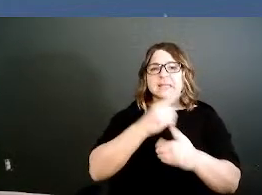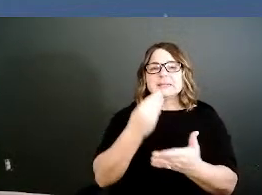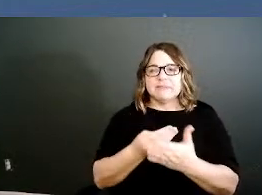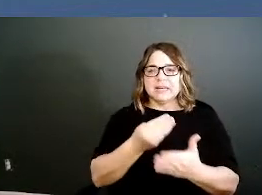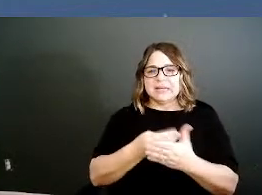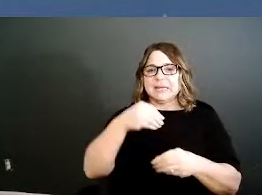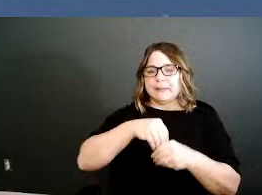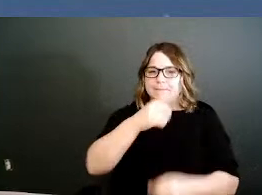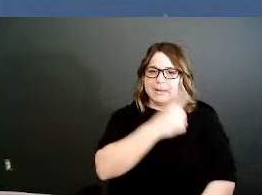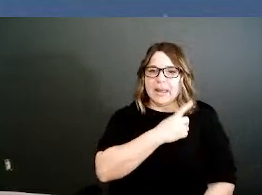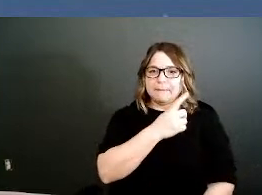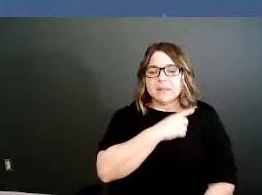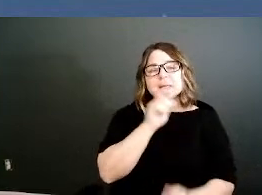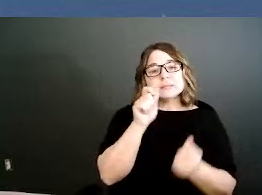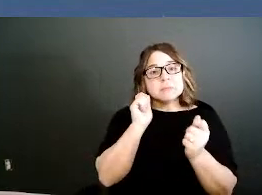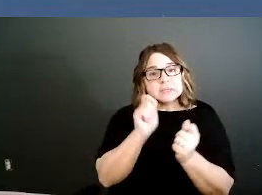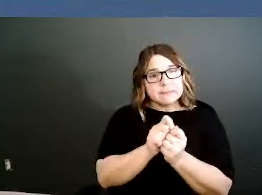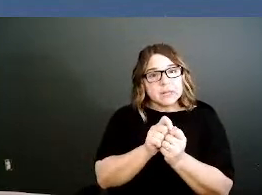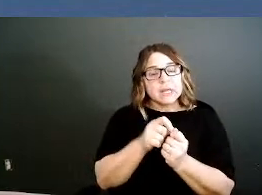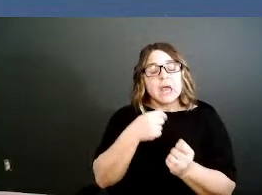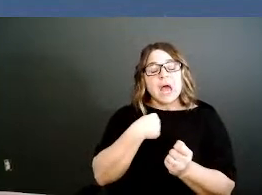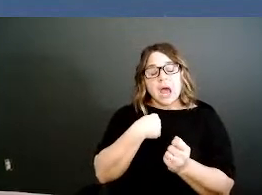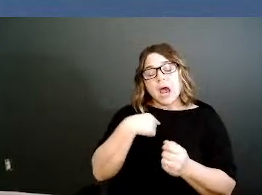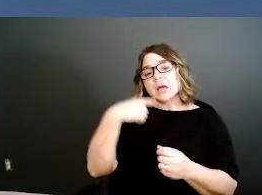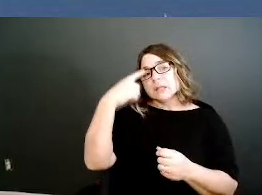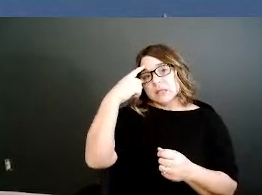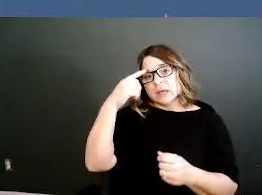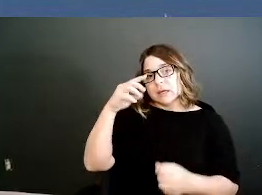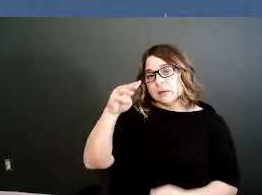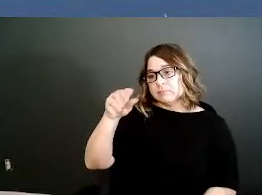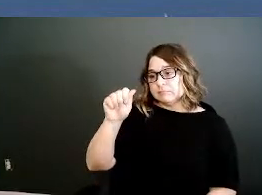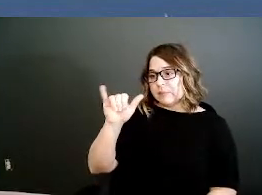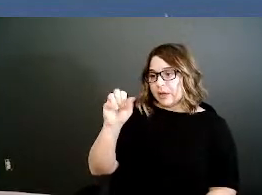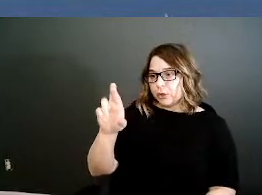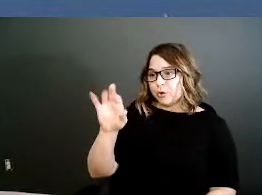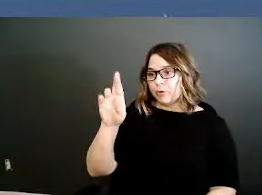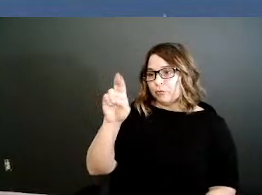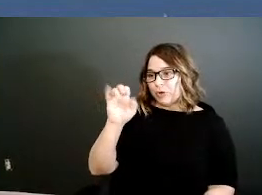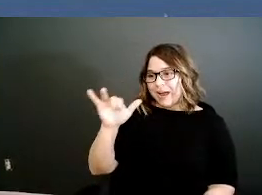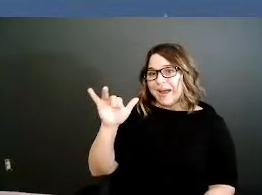50K IN LEGAL DEFENSE FOR IMMIGRANTS. WHEN IMMIGRANTS OBTAIN OR IMPROVE THEIR IMMIGRATION